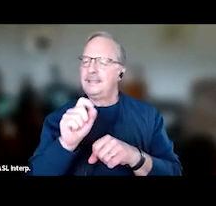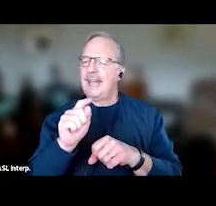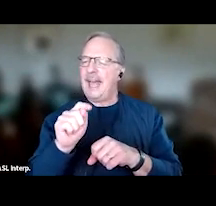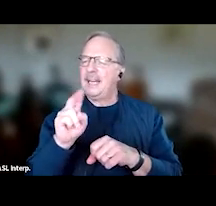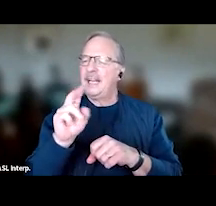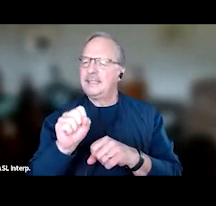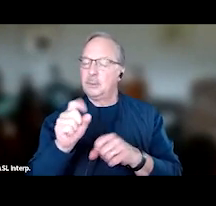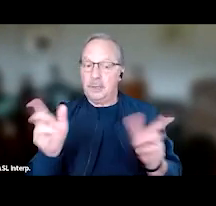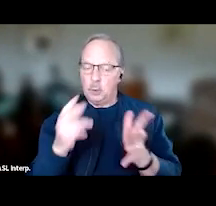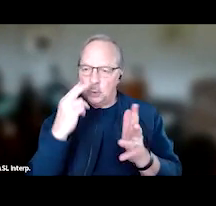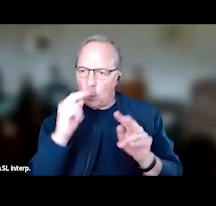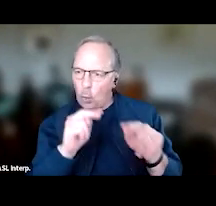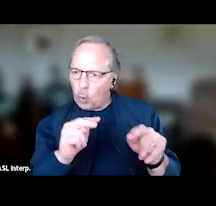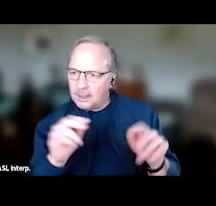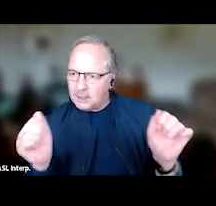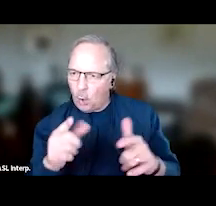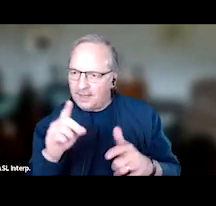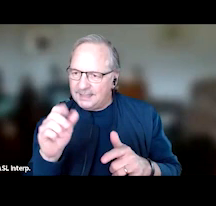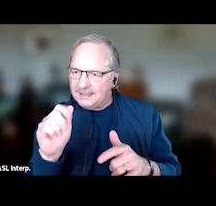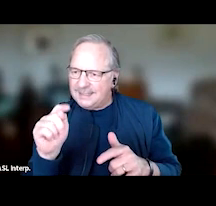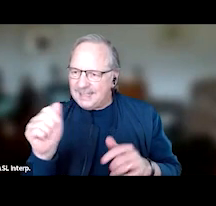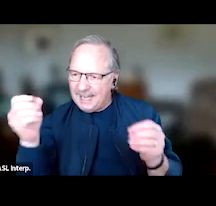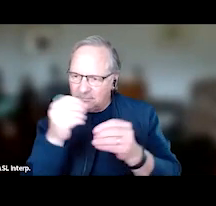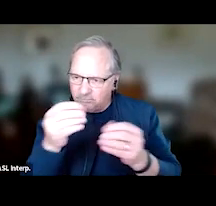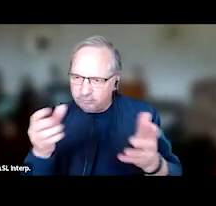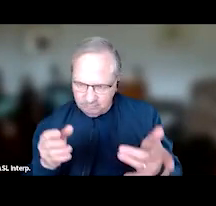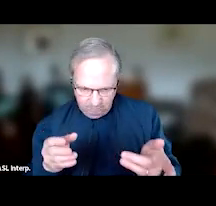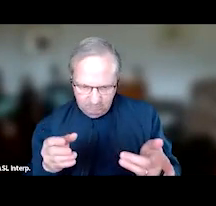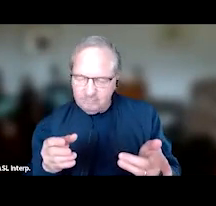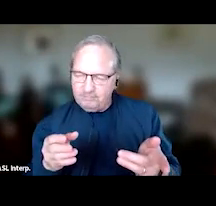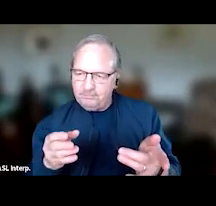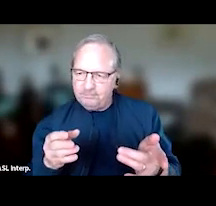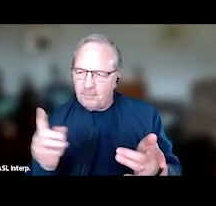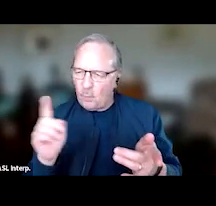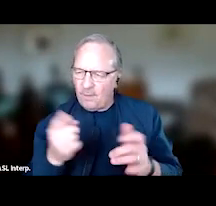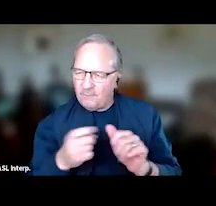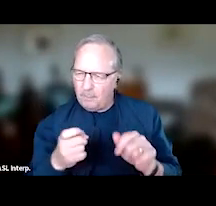and I think all of these data sources is when we talk about building partnerships,